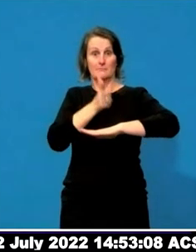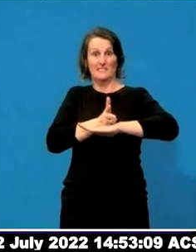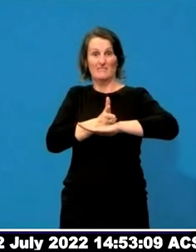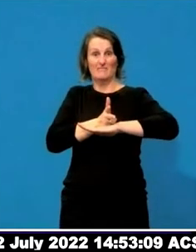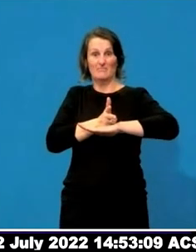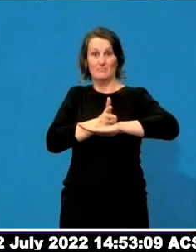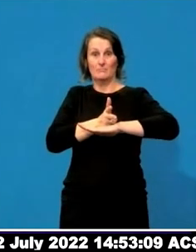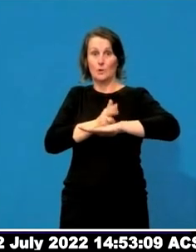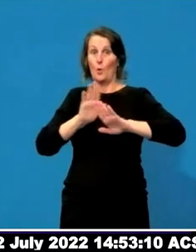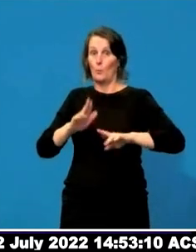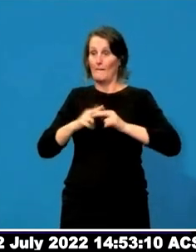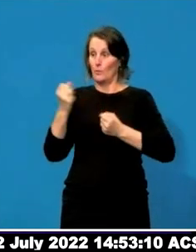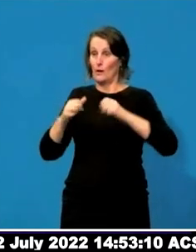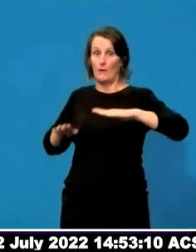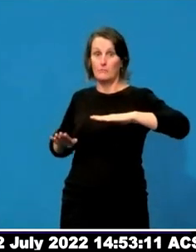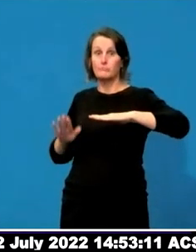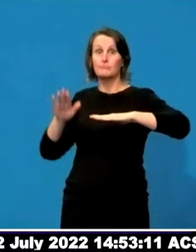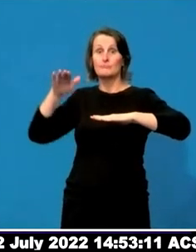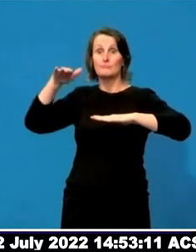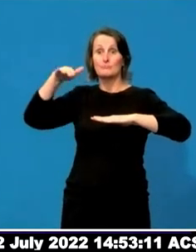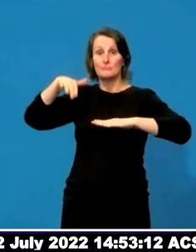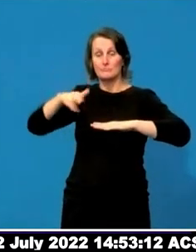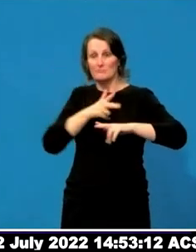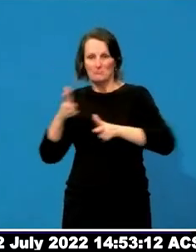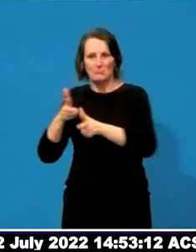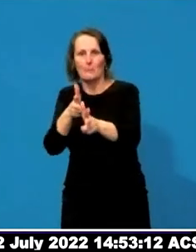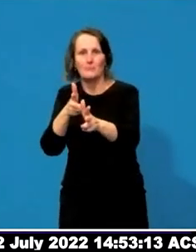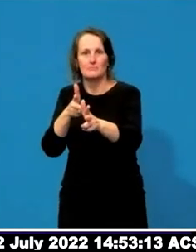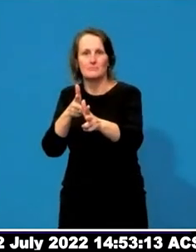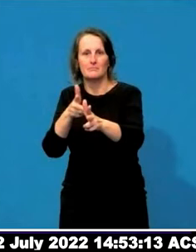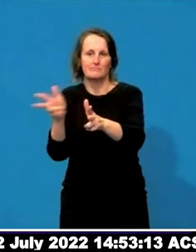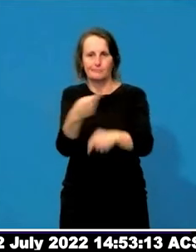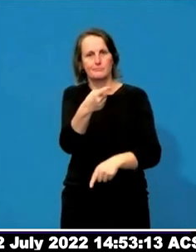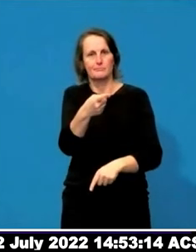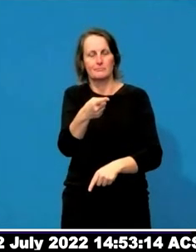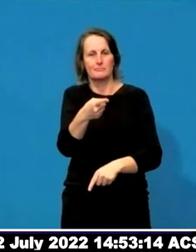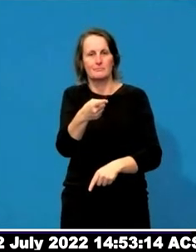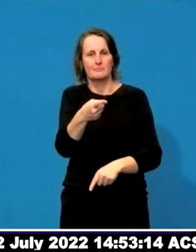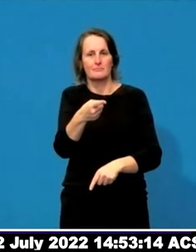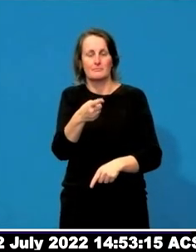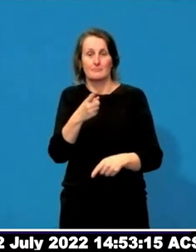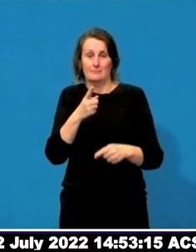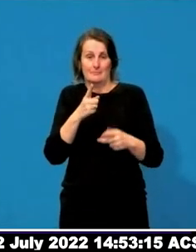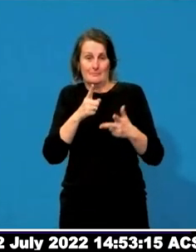to pounce on the car, take your vehicle away if you've got more than or even a cup more than what you are supposed to take in,